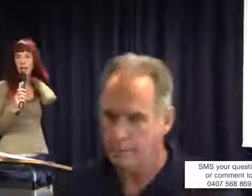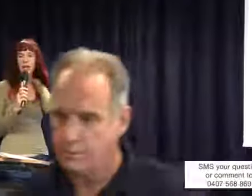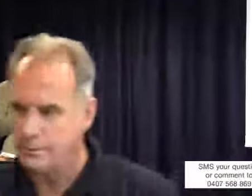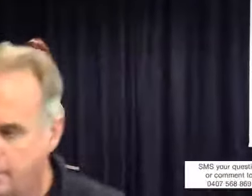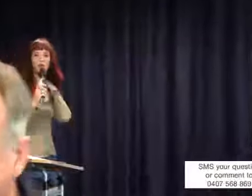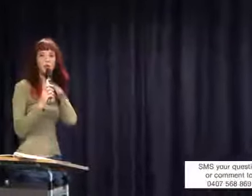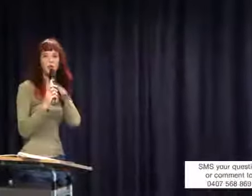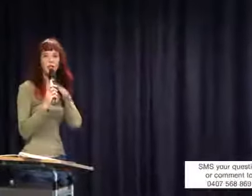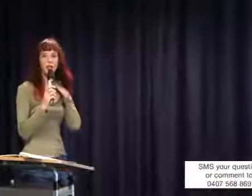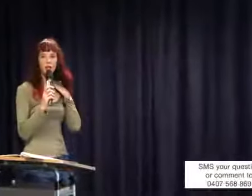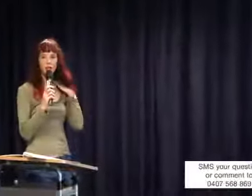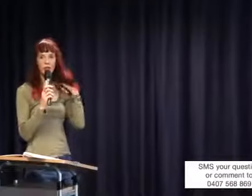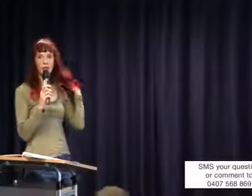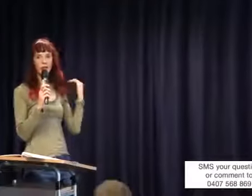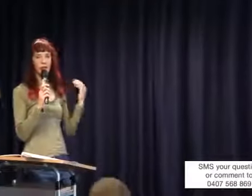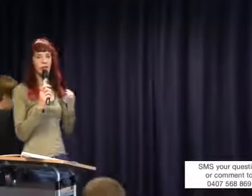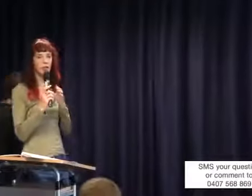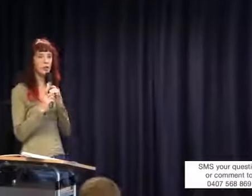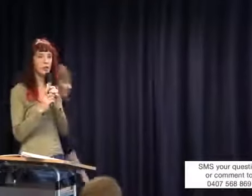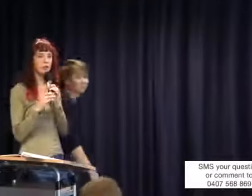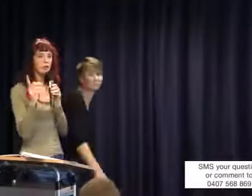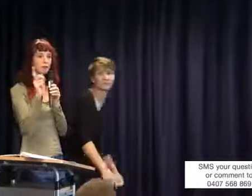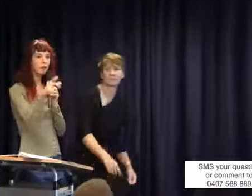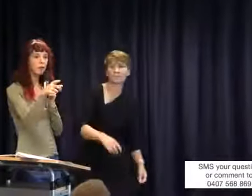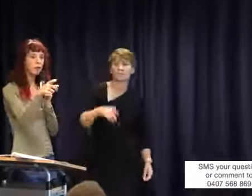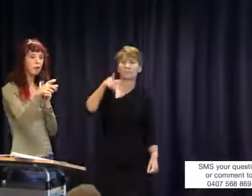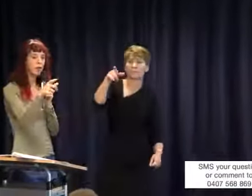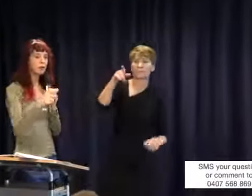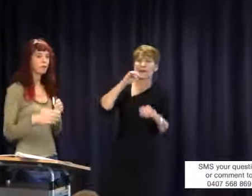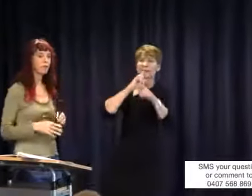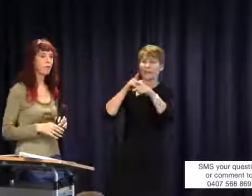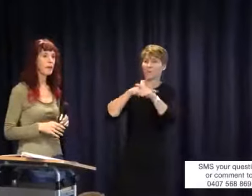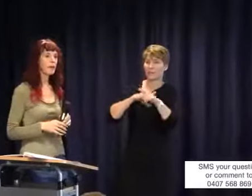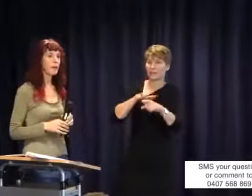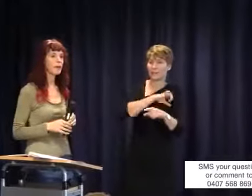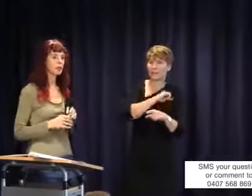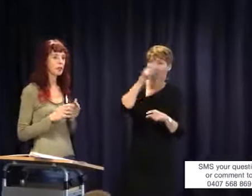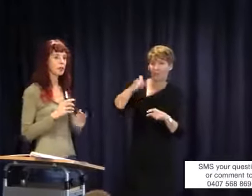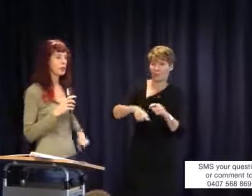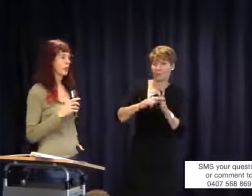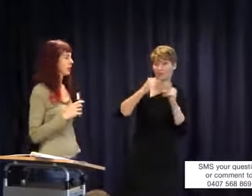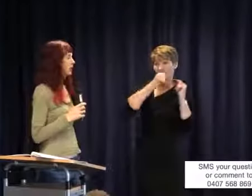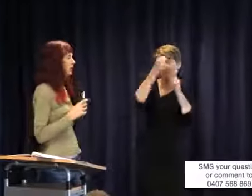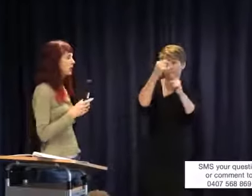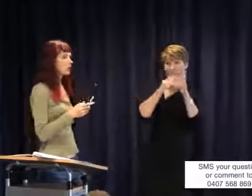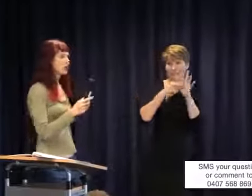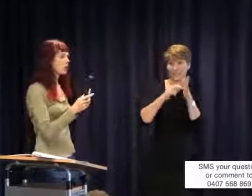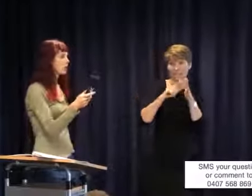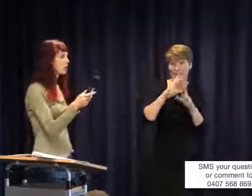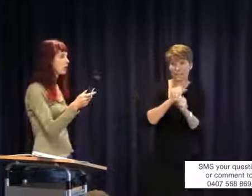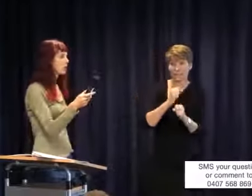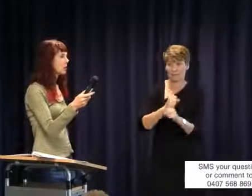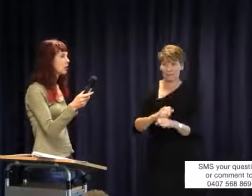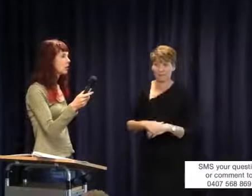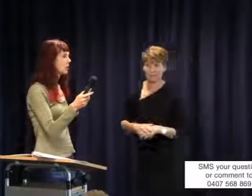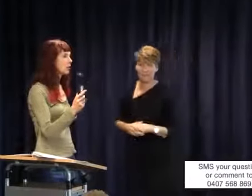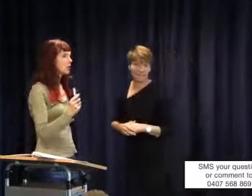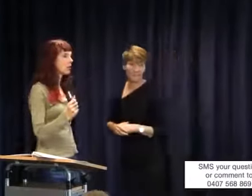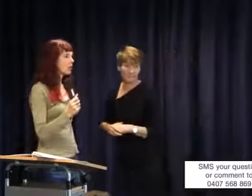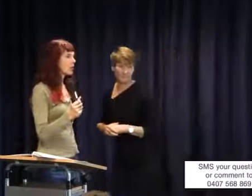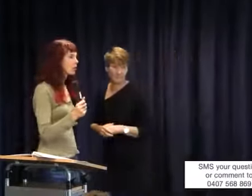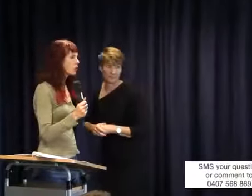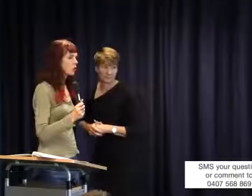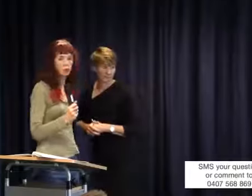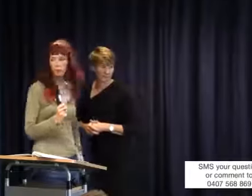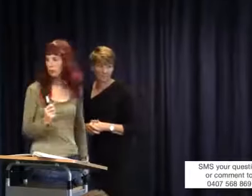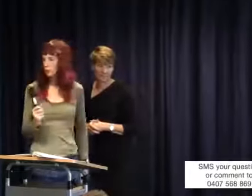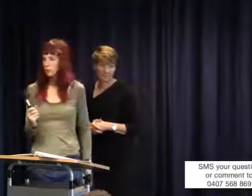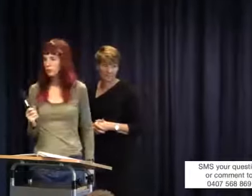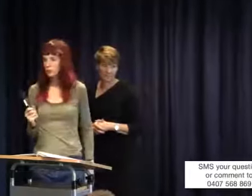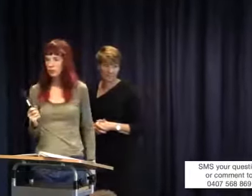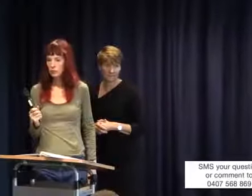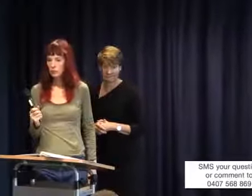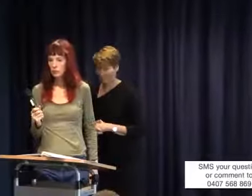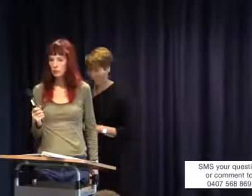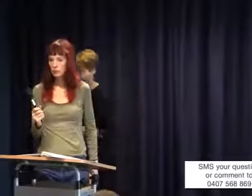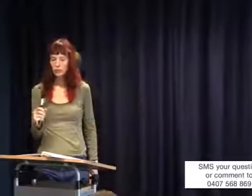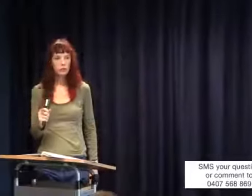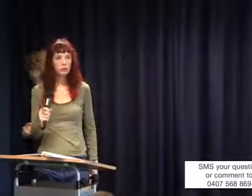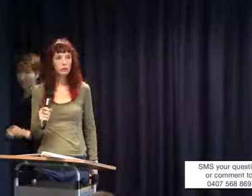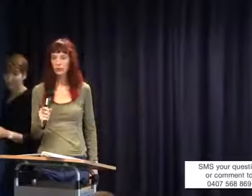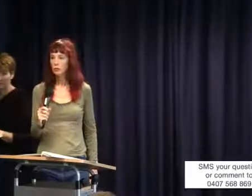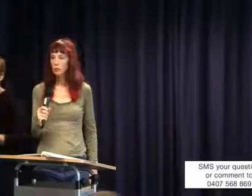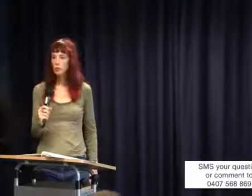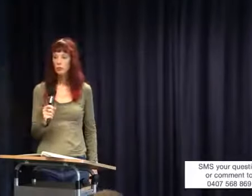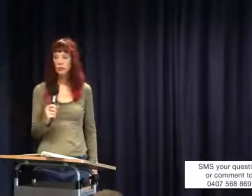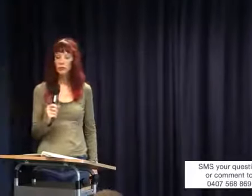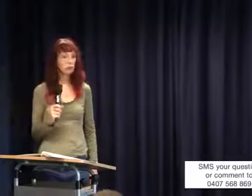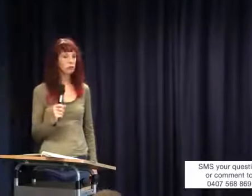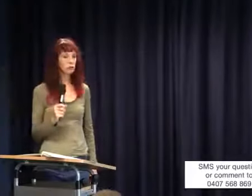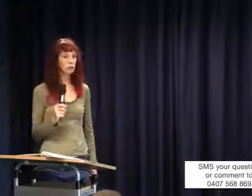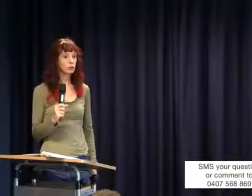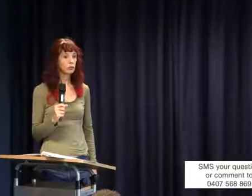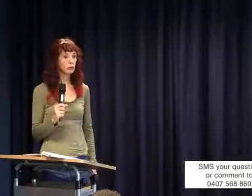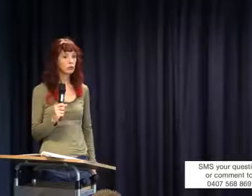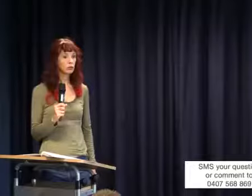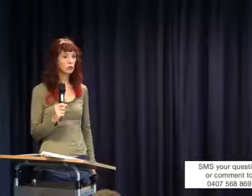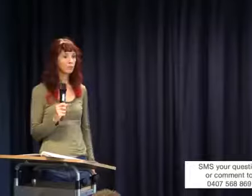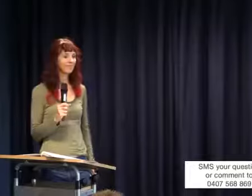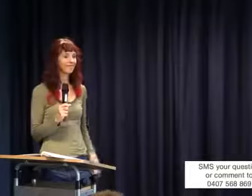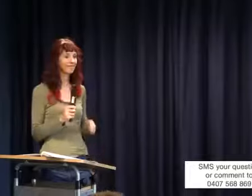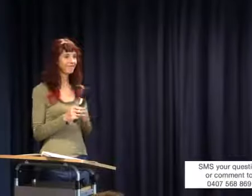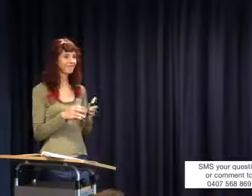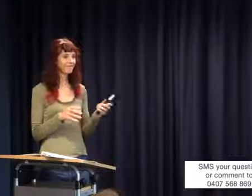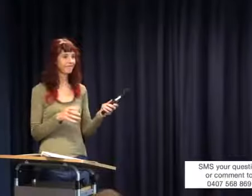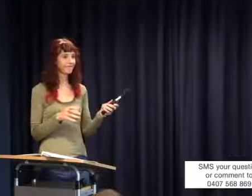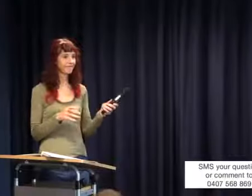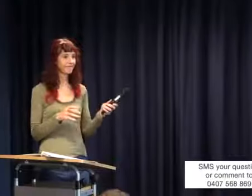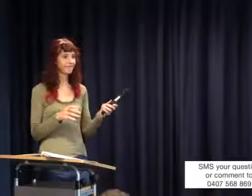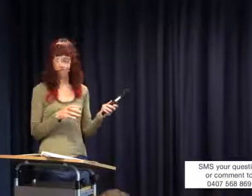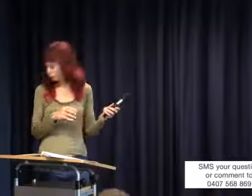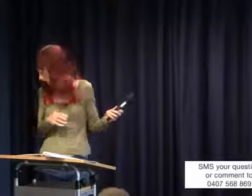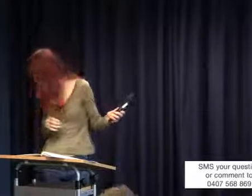It takes a brave person to take on the state government. Thank you Kim. May.